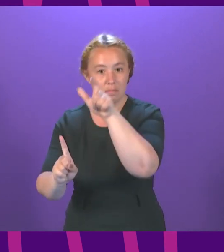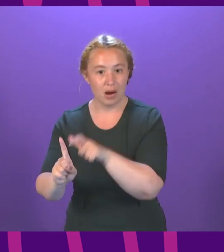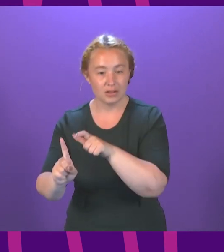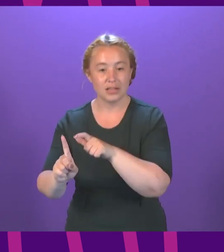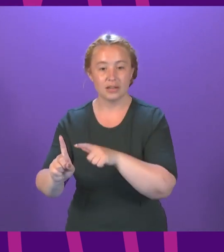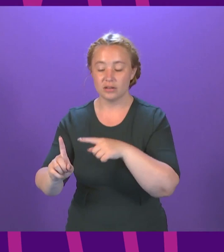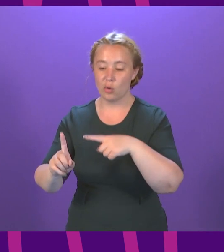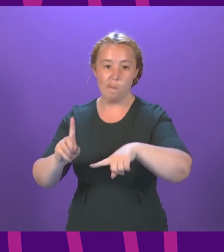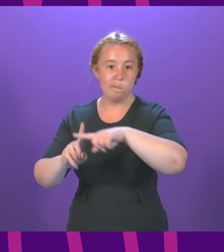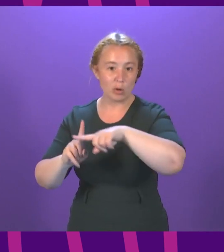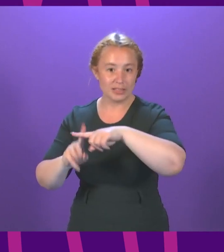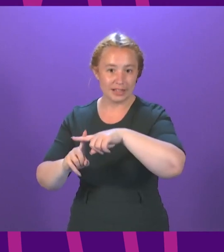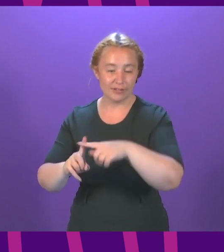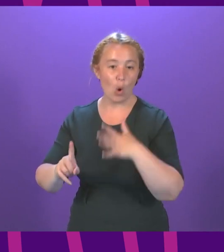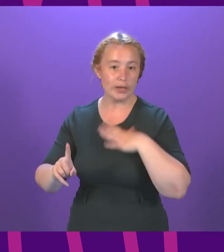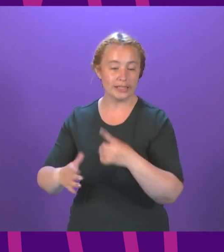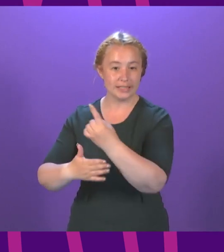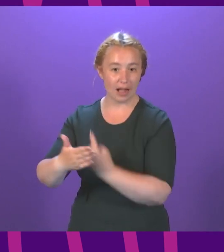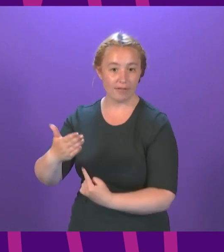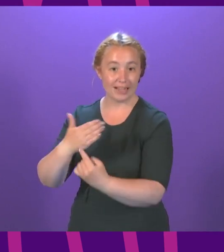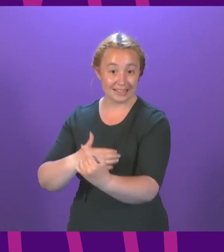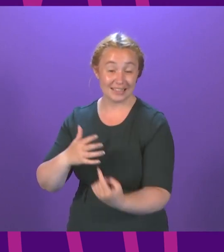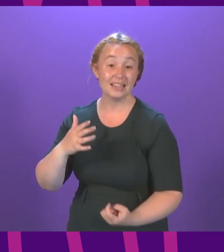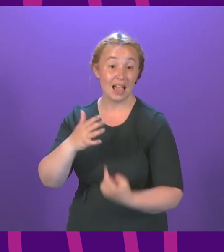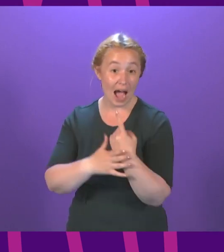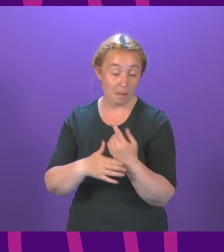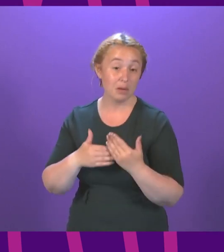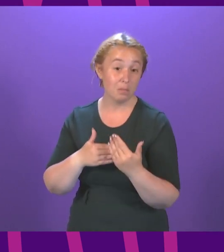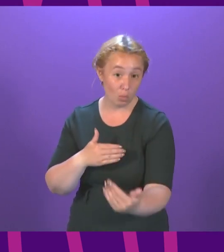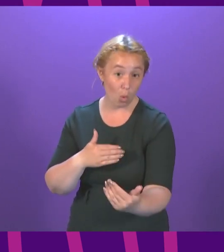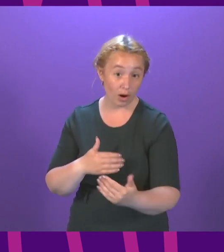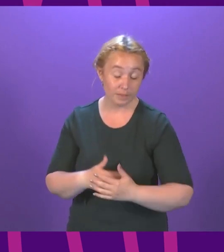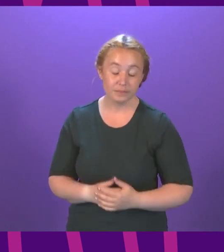Paul O’Kane has already alluded to some capacity issues with test and protect in his area. Will